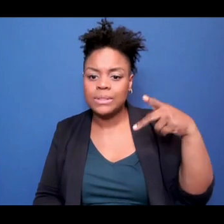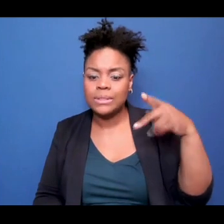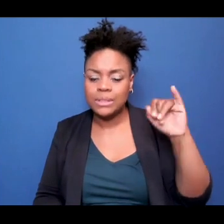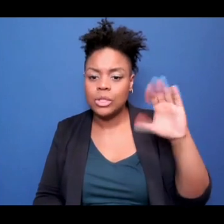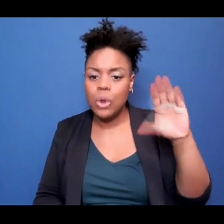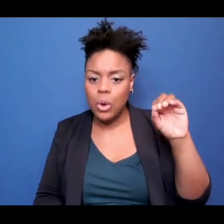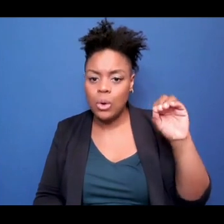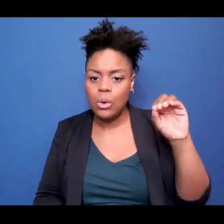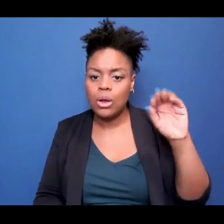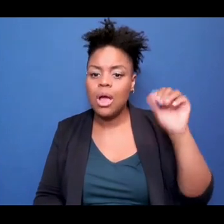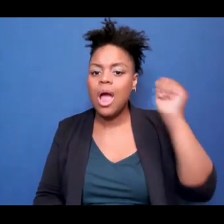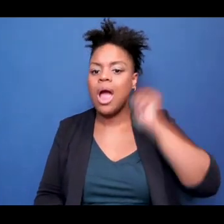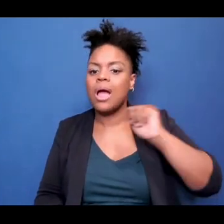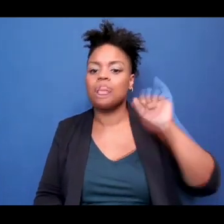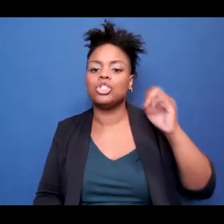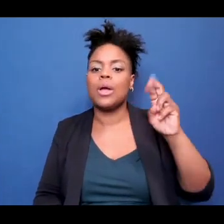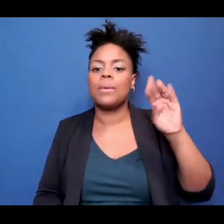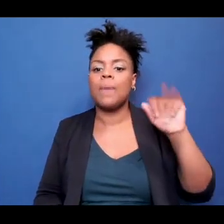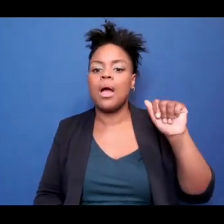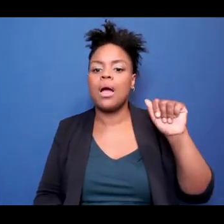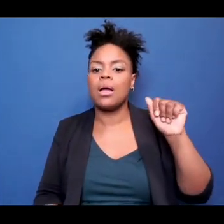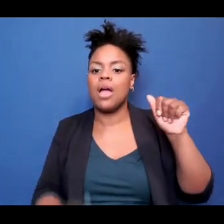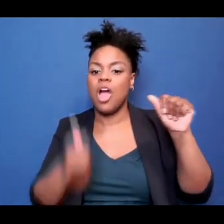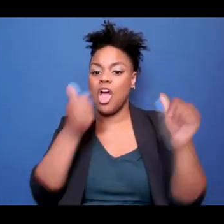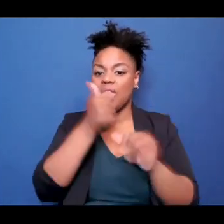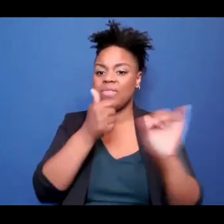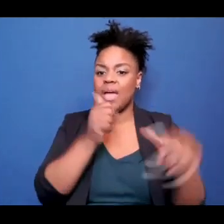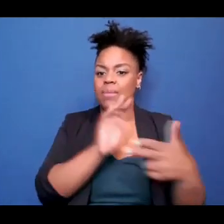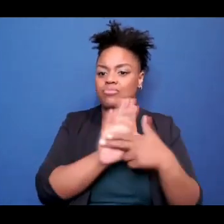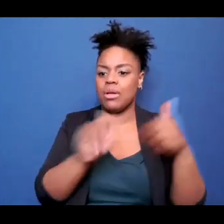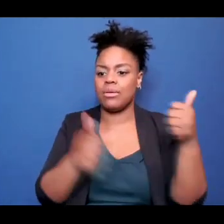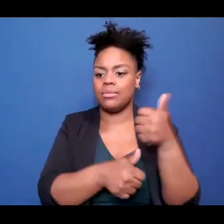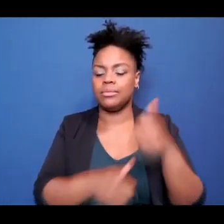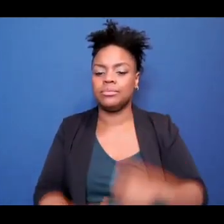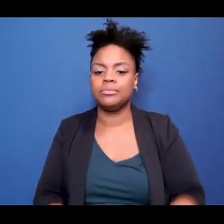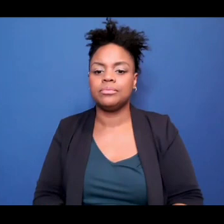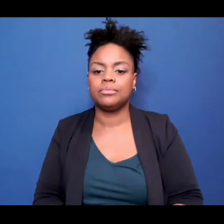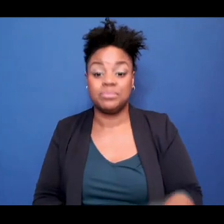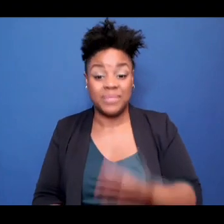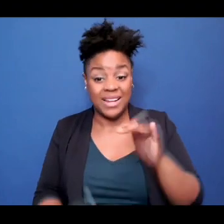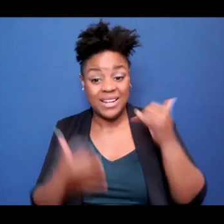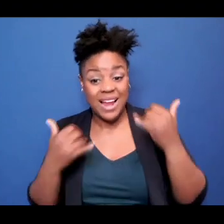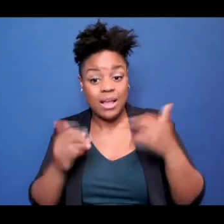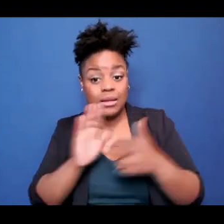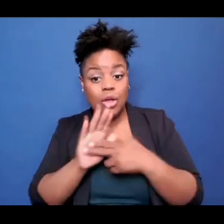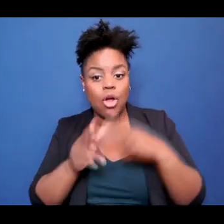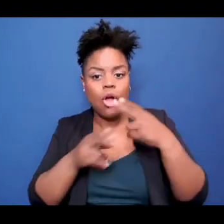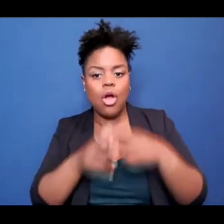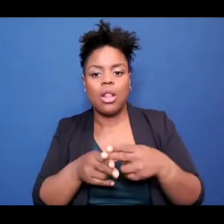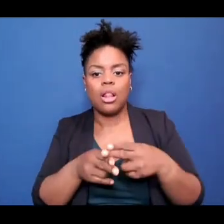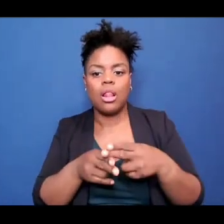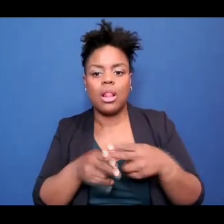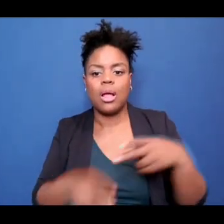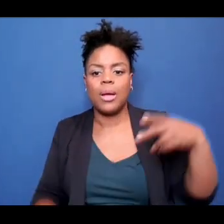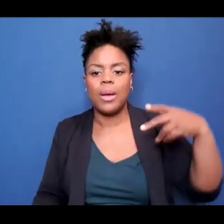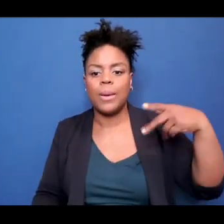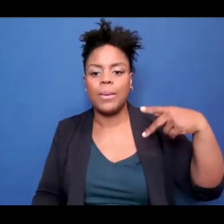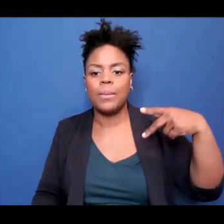WHICH IS WHERE AUNT JEMIMA BRAND IS, THEY JUST ANNOUNCED THEY HAVE NEW BRANDING WHICH WILL NOW BE CALLED INSTEAD OF AUNT JEMIMA